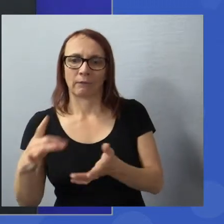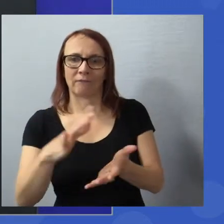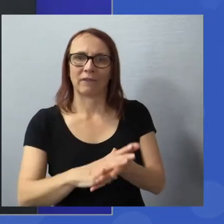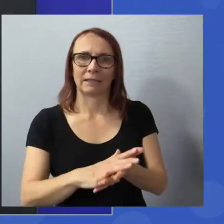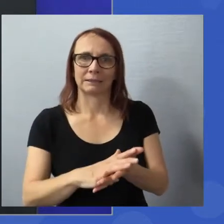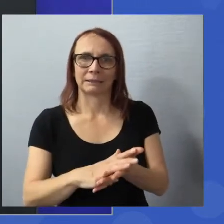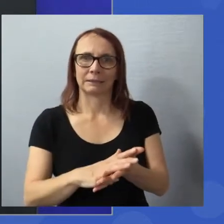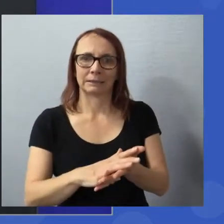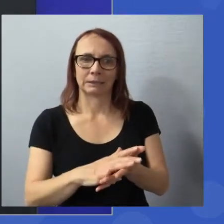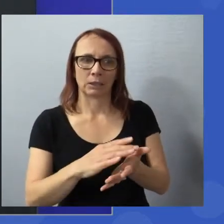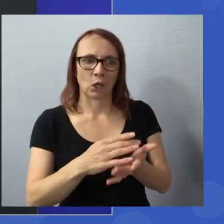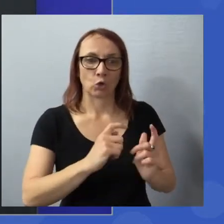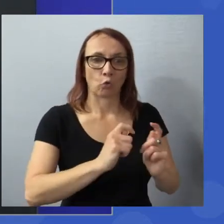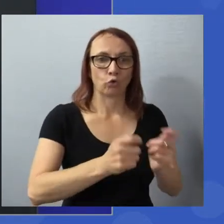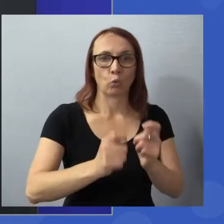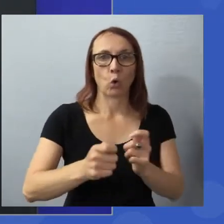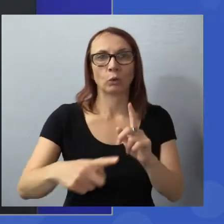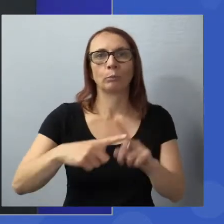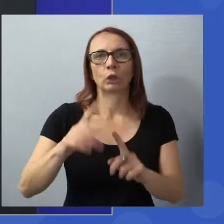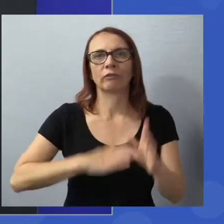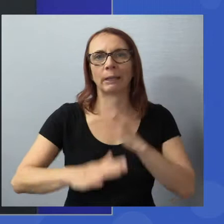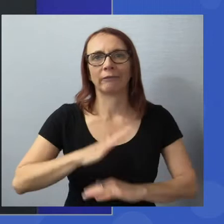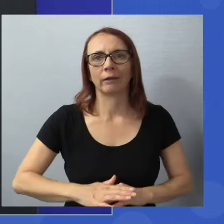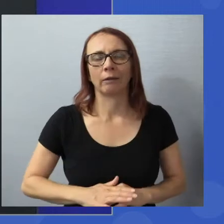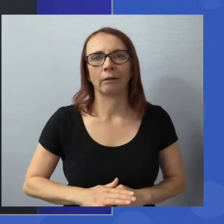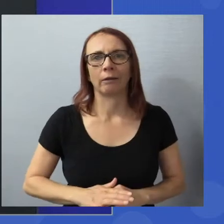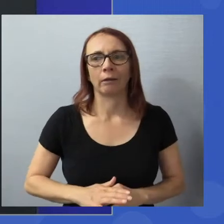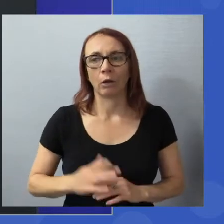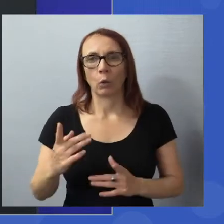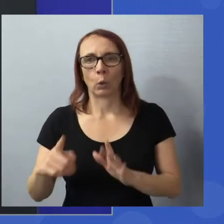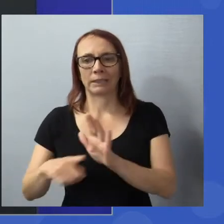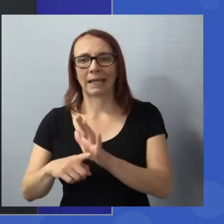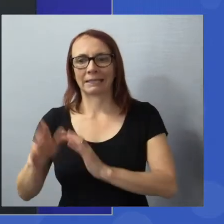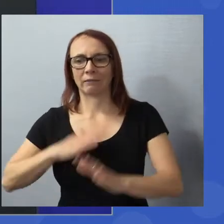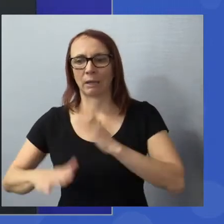the positive behavior and also penalizing negative behavior and I'm